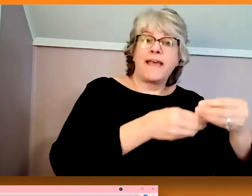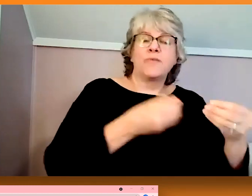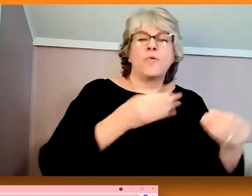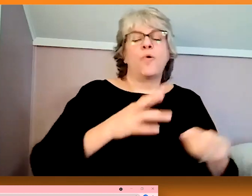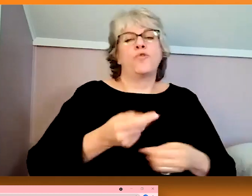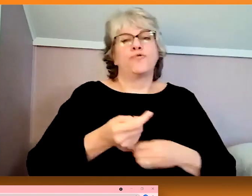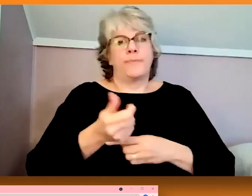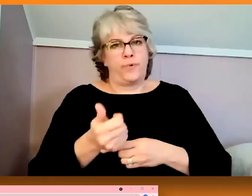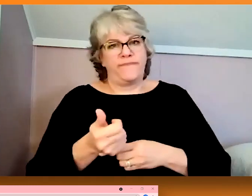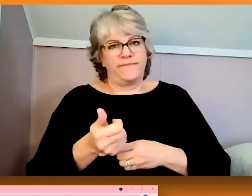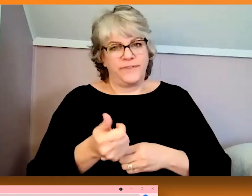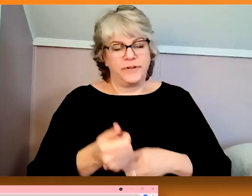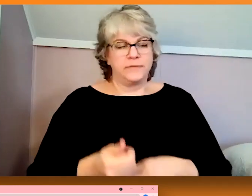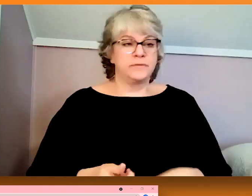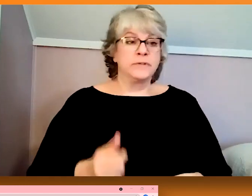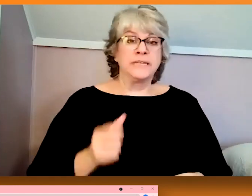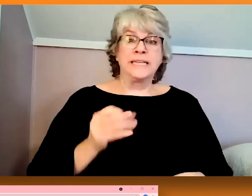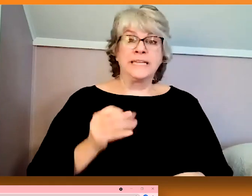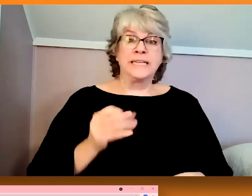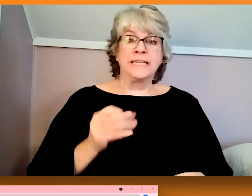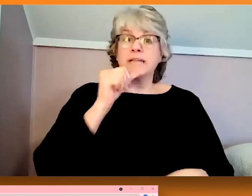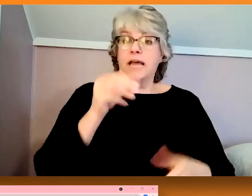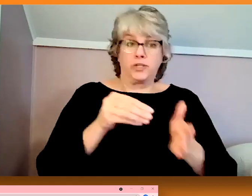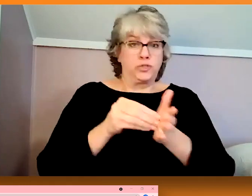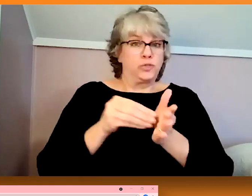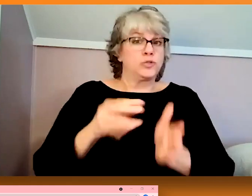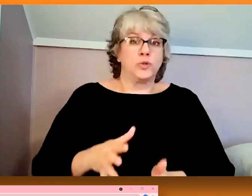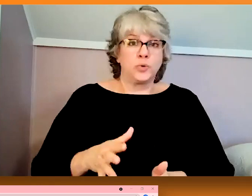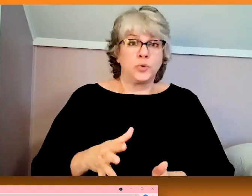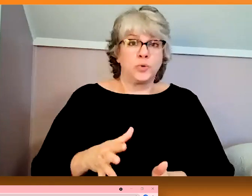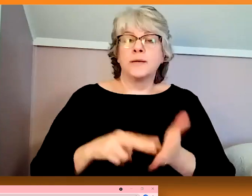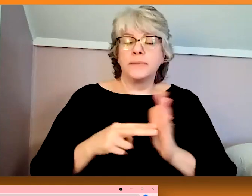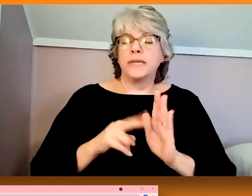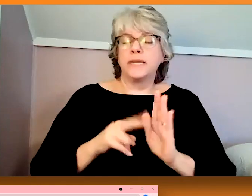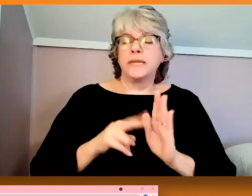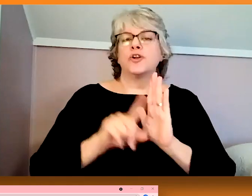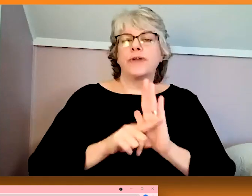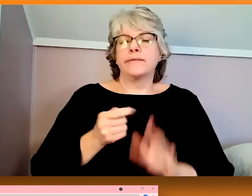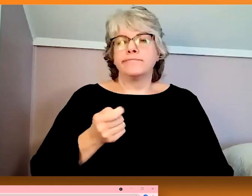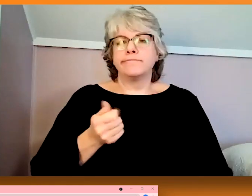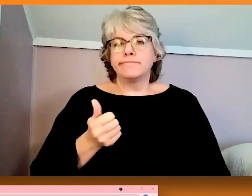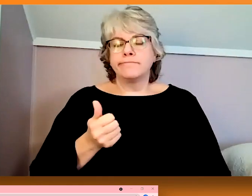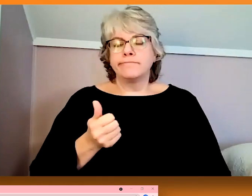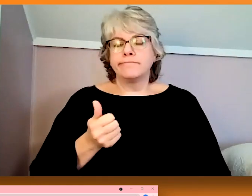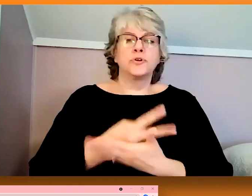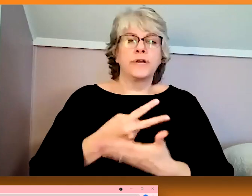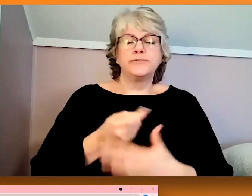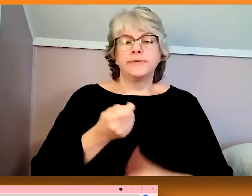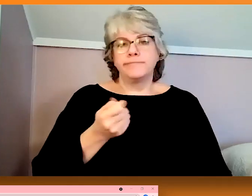For example, if you're not a student, you can get rid of the undergrad and graduate.